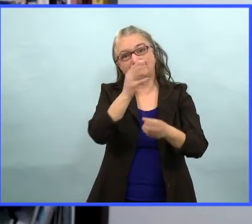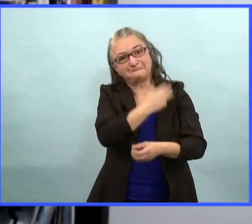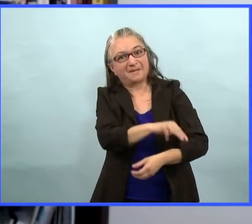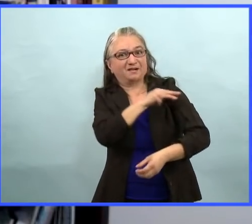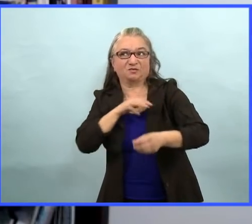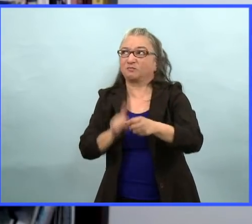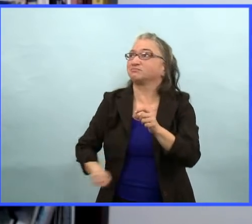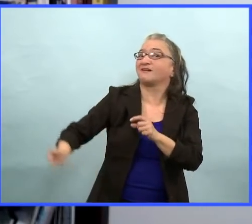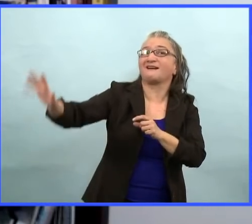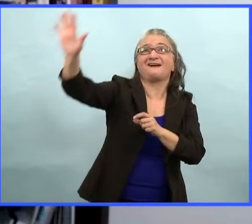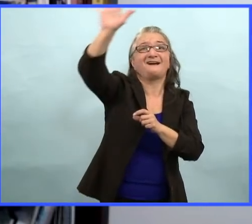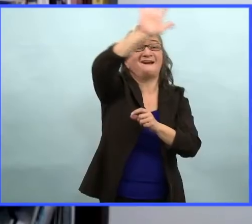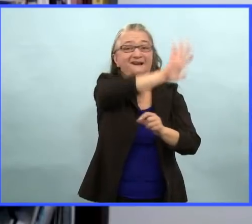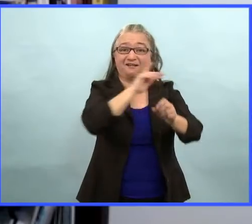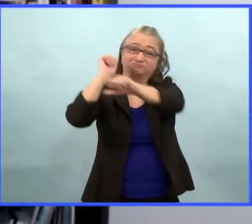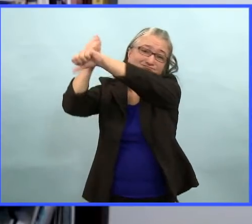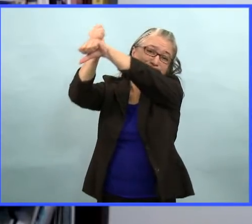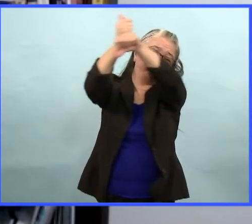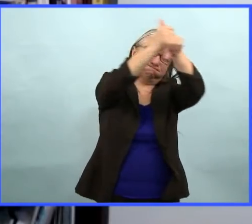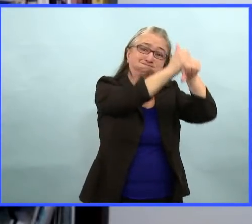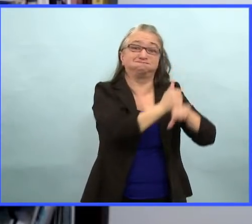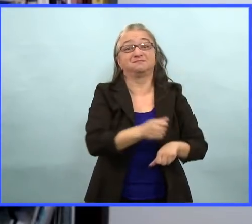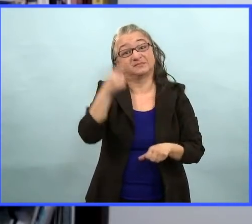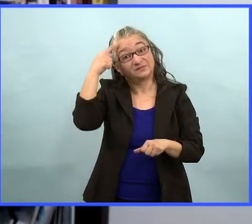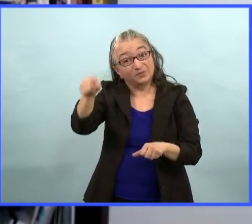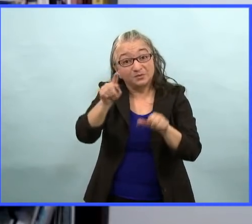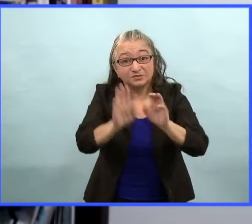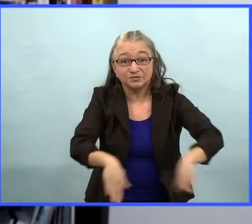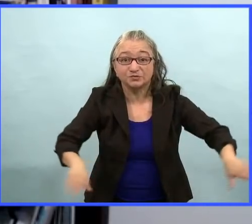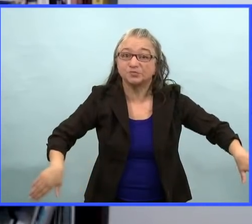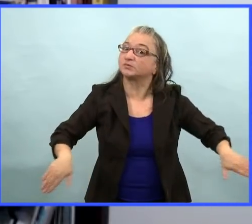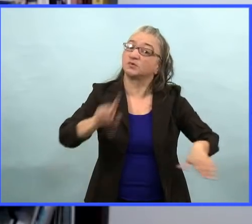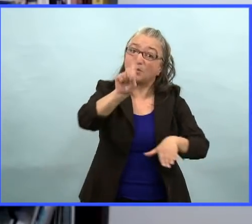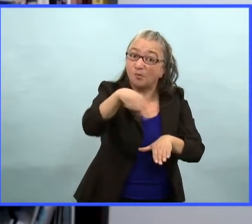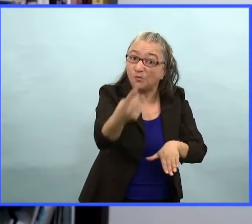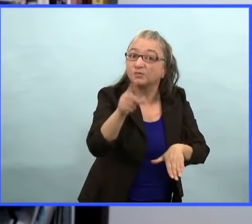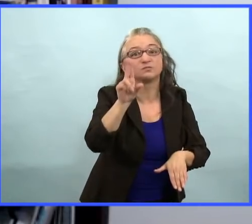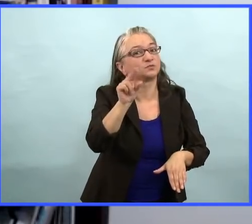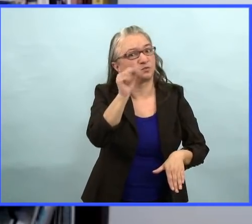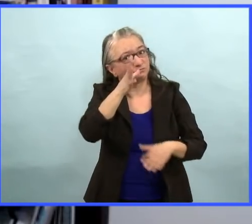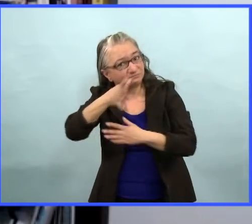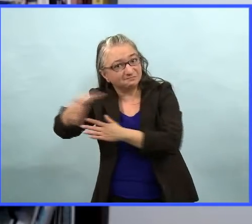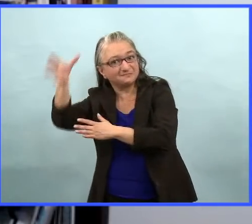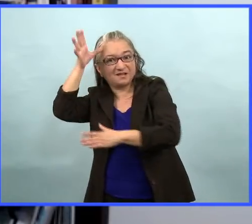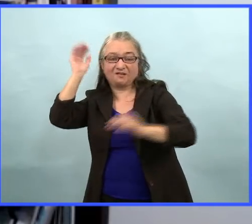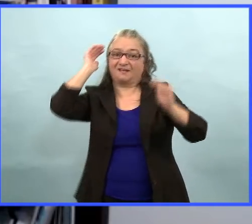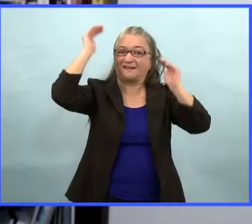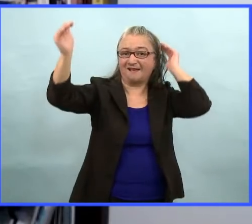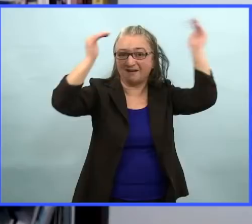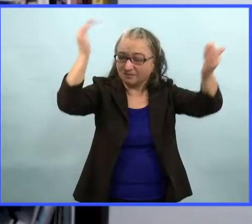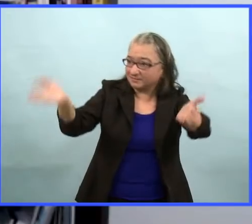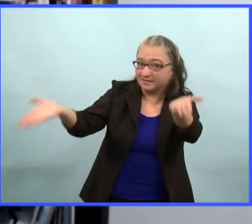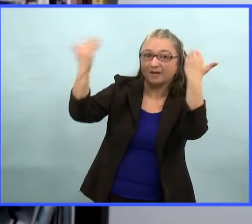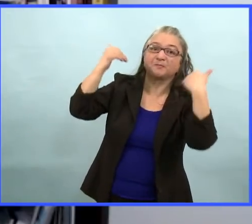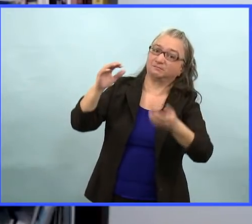school hours in those schools running after hours clinics i know that we all want this to be over